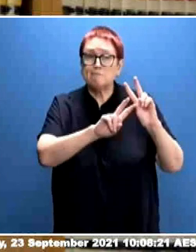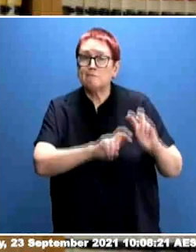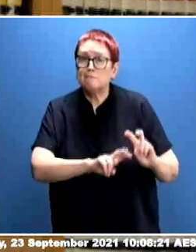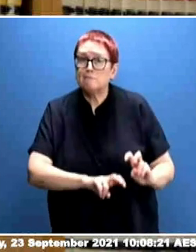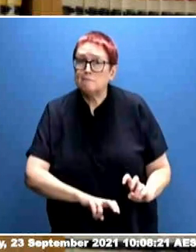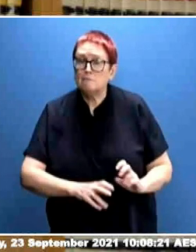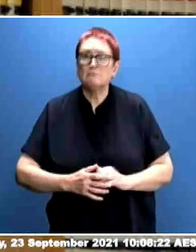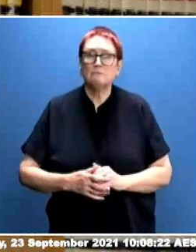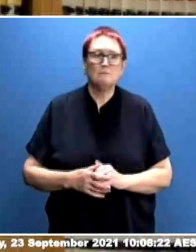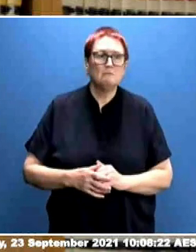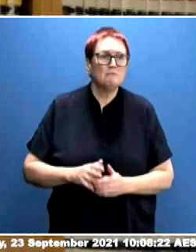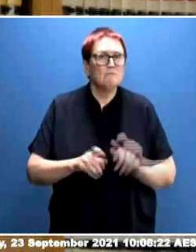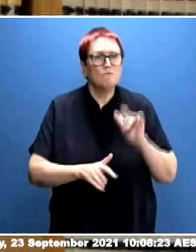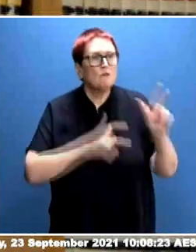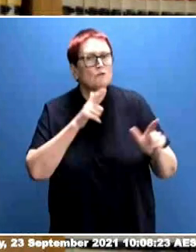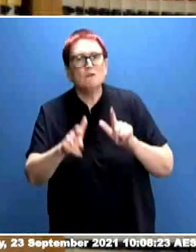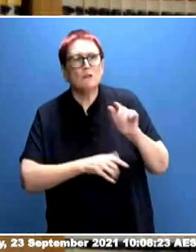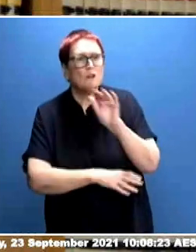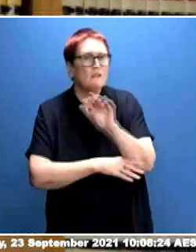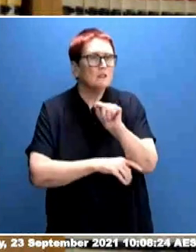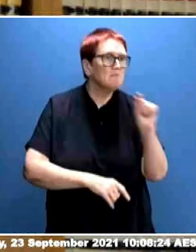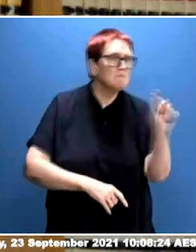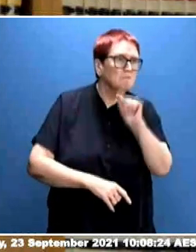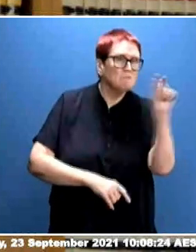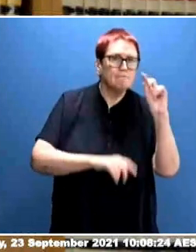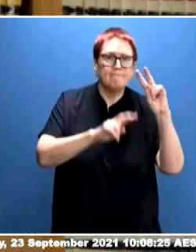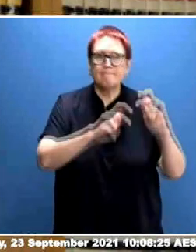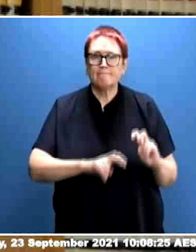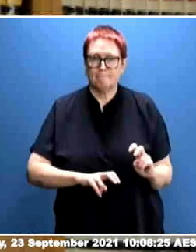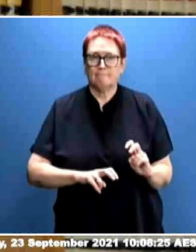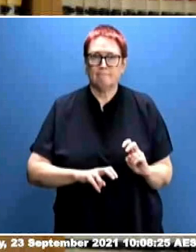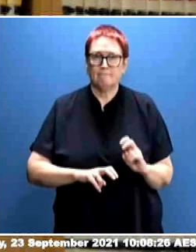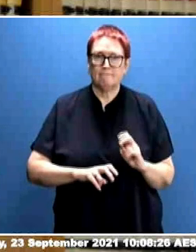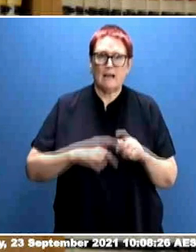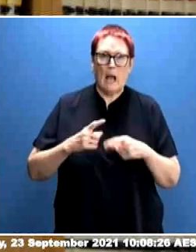to conduct some international research in respect of the field of Secure Care.